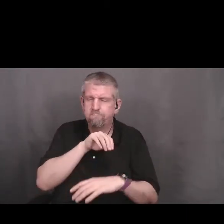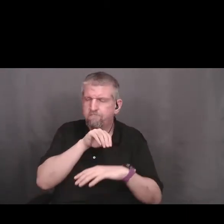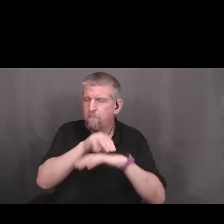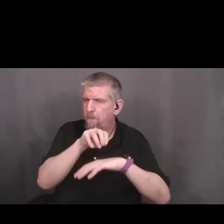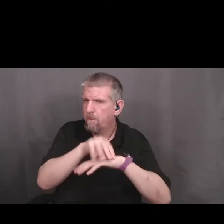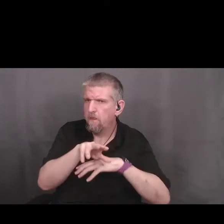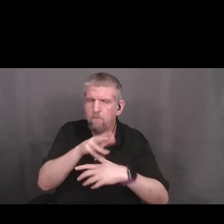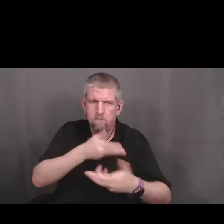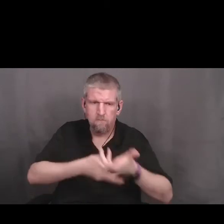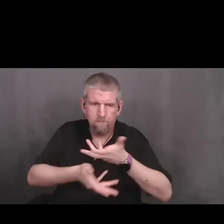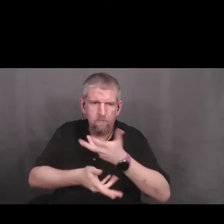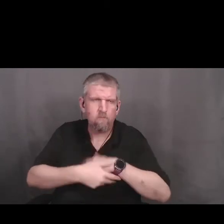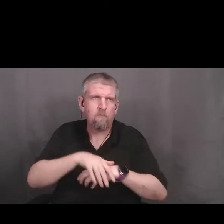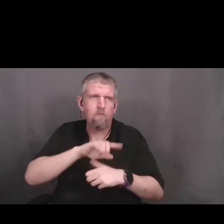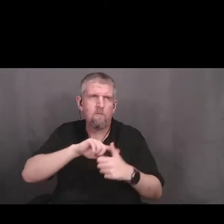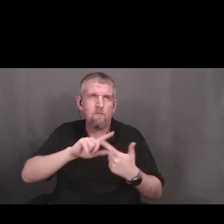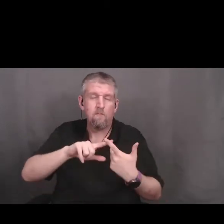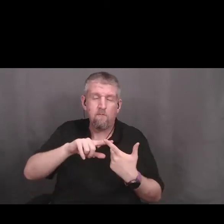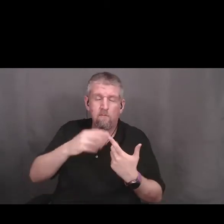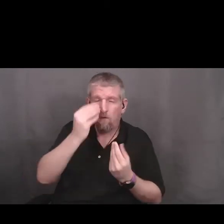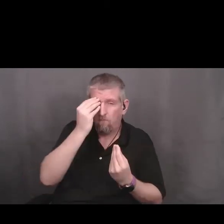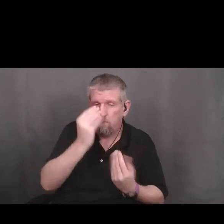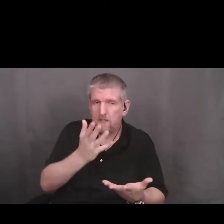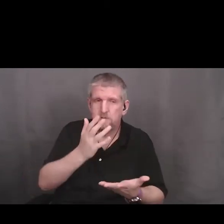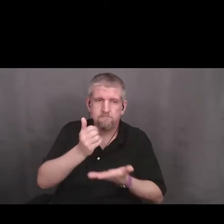and referrals if you need any additional assistance,